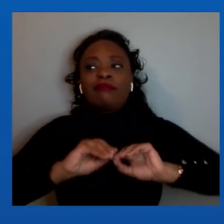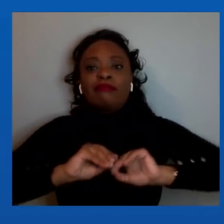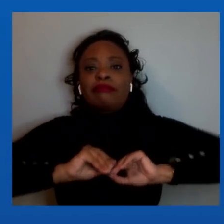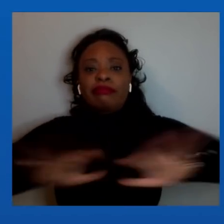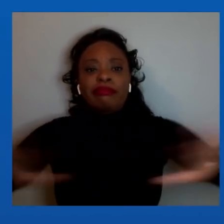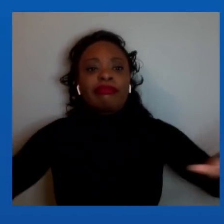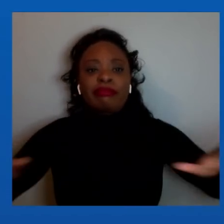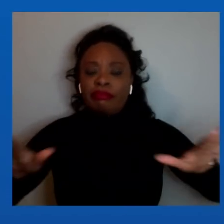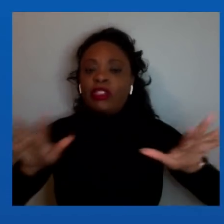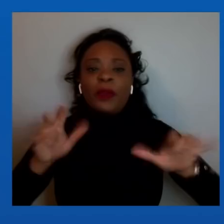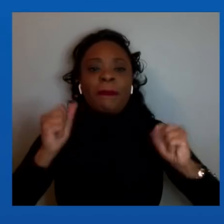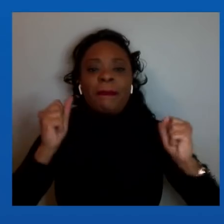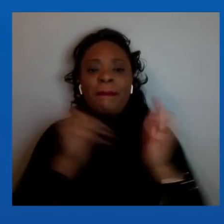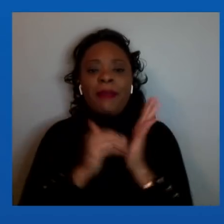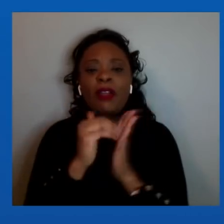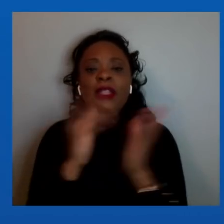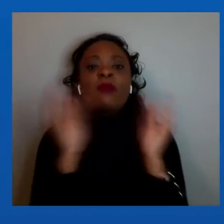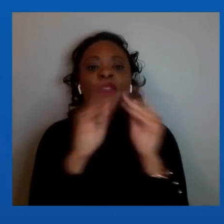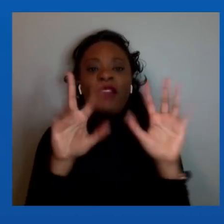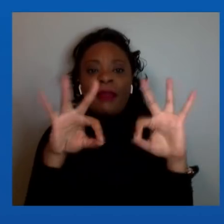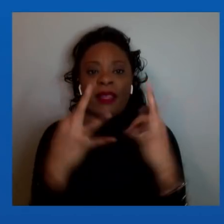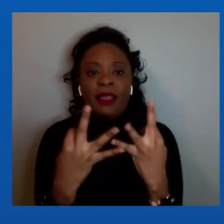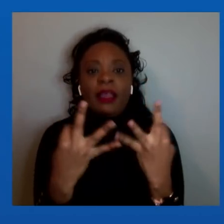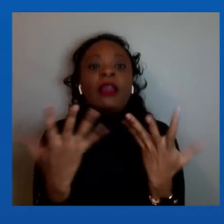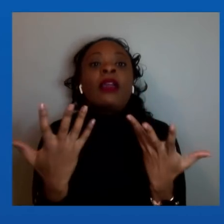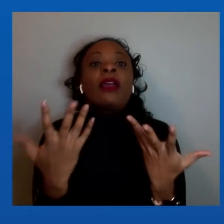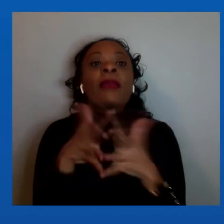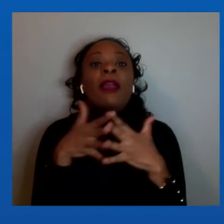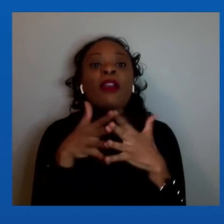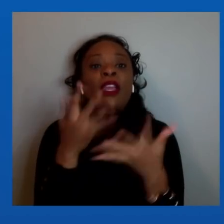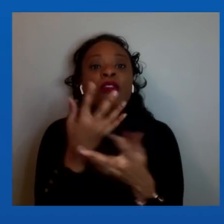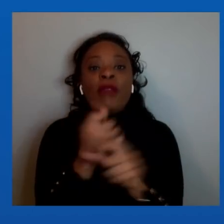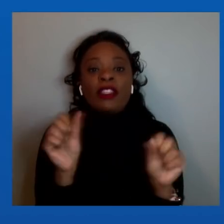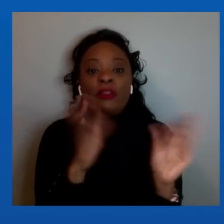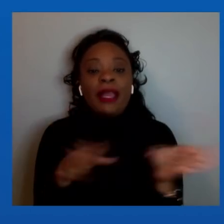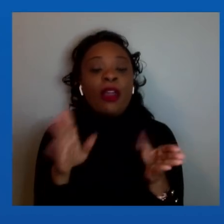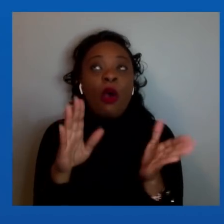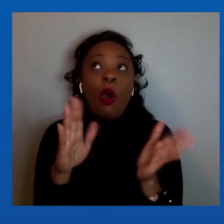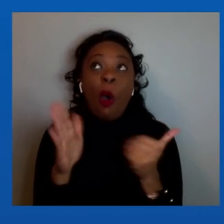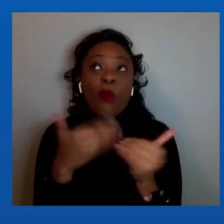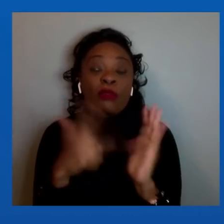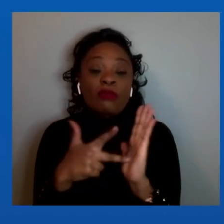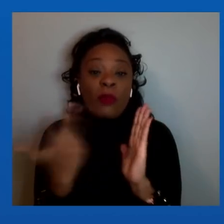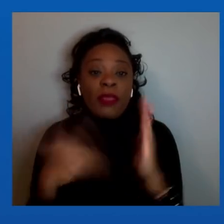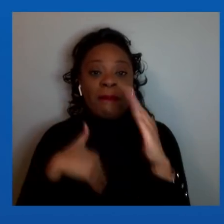And the American Rescue Plan also nearly tripled the maximum Earned Income Tax Credit